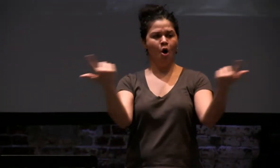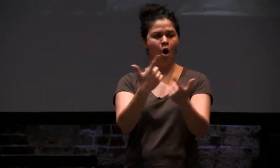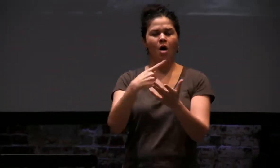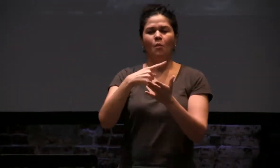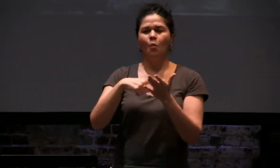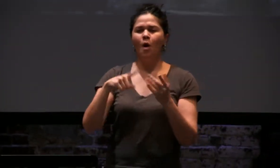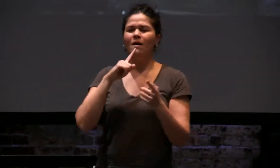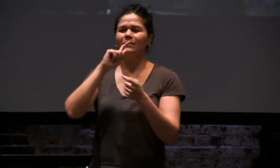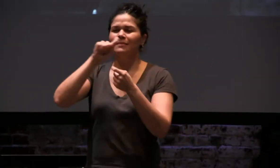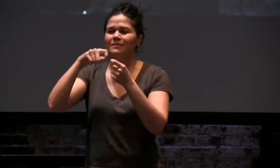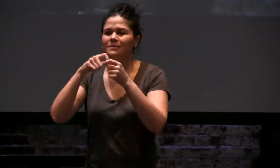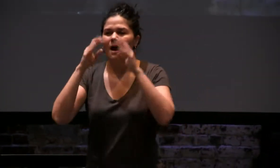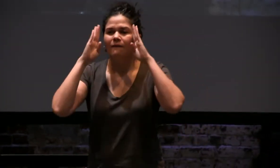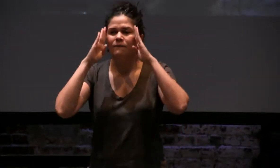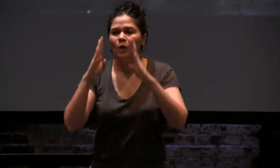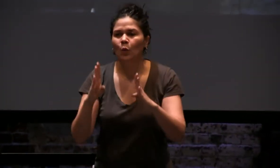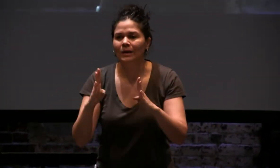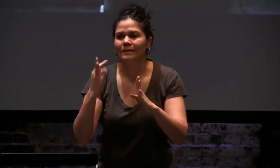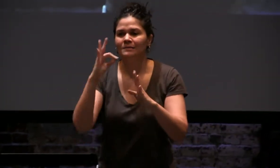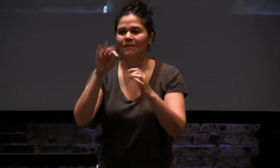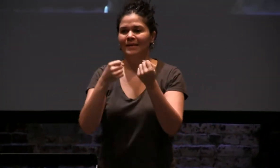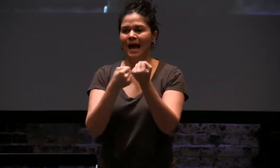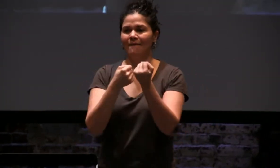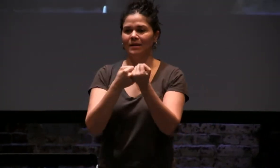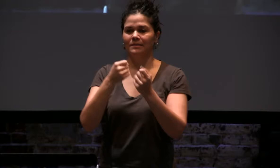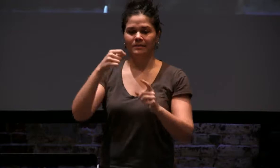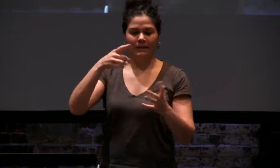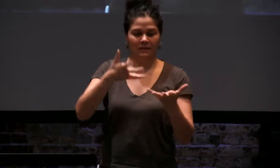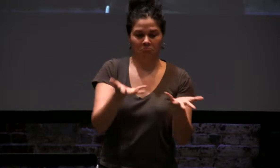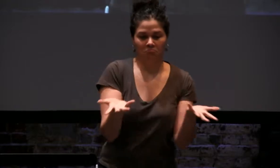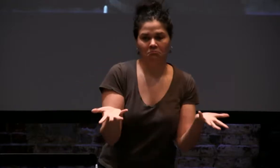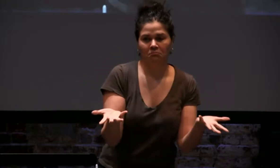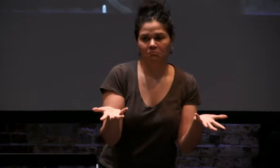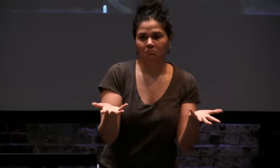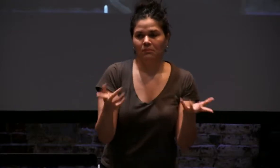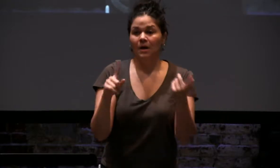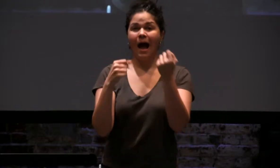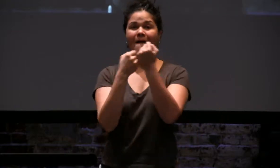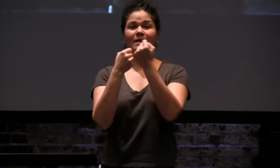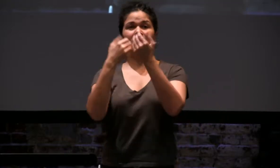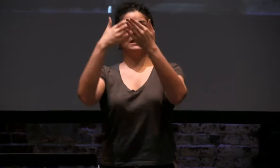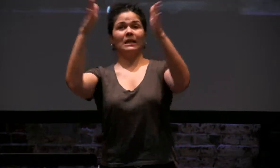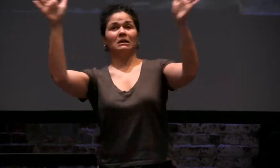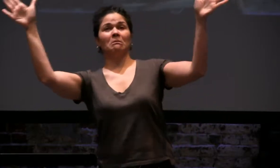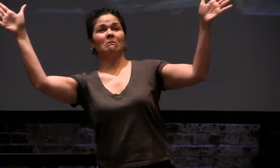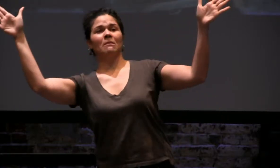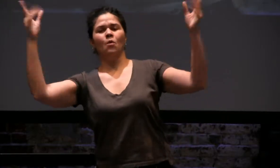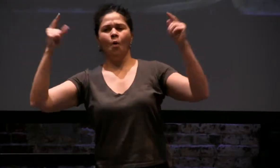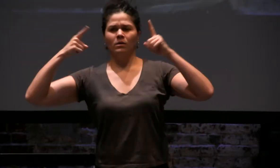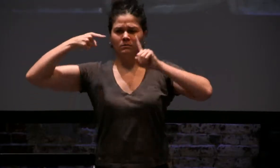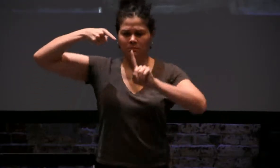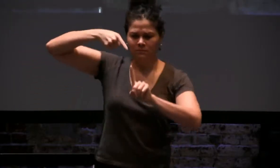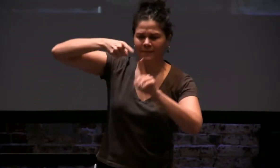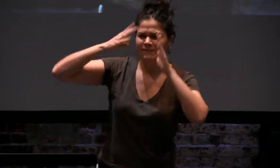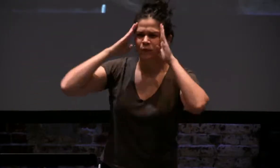And I appreciated the clarification for all of us about the specific focus in terms of advocacy.